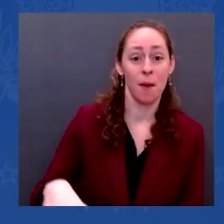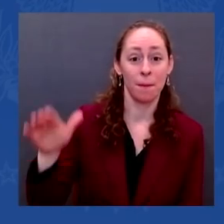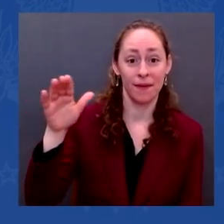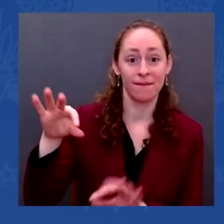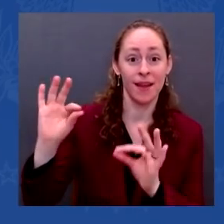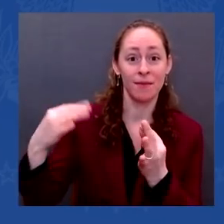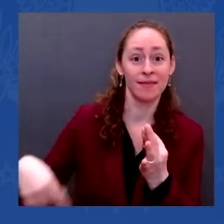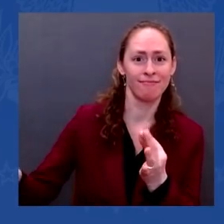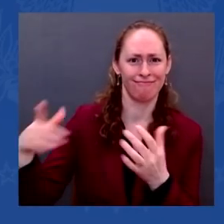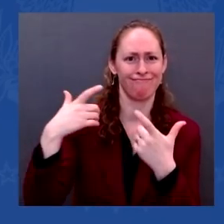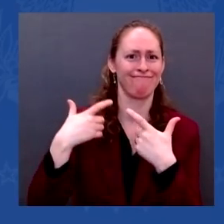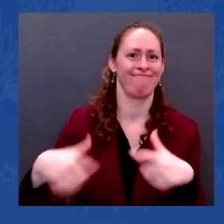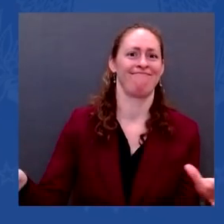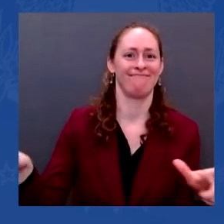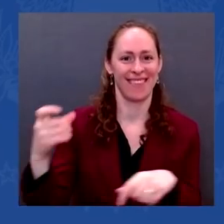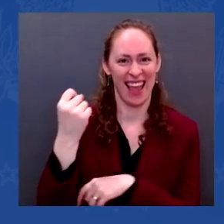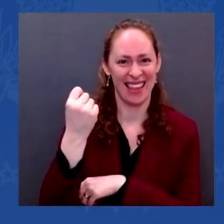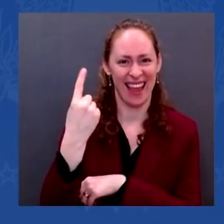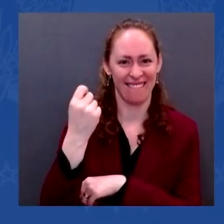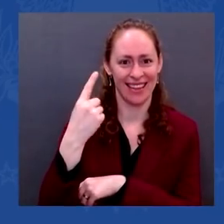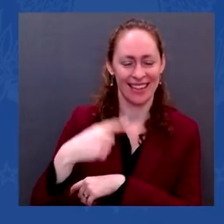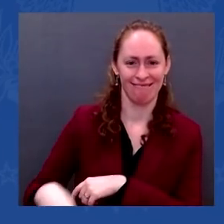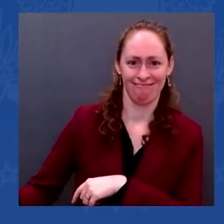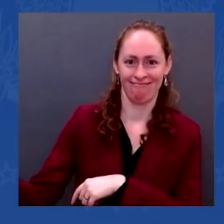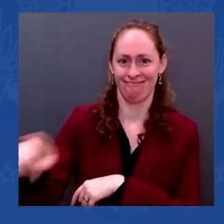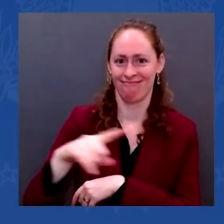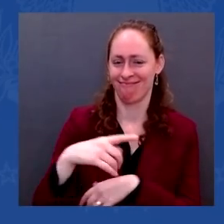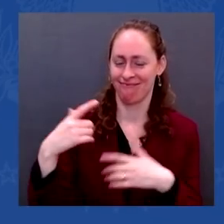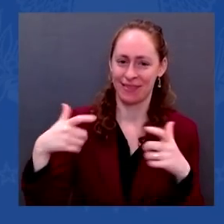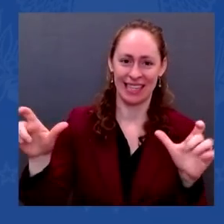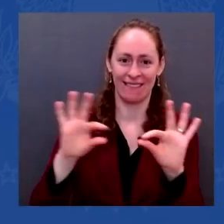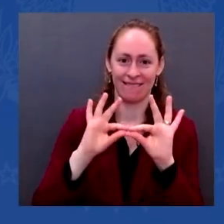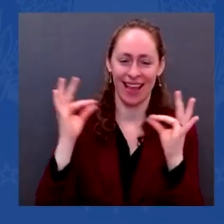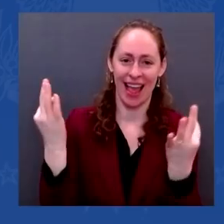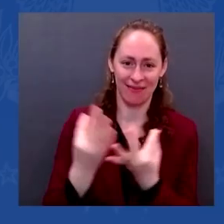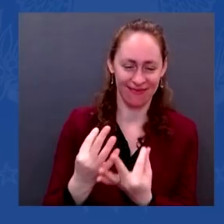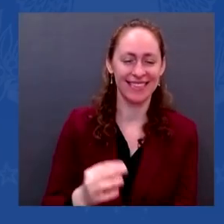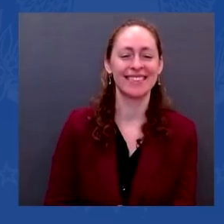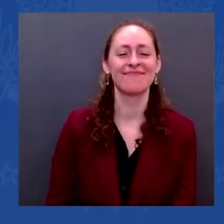Can you imagine a station wagon with 11 kids, two adults in it?